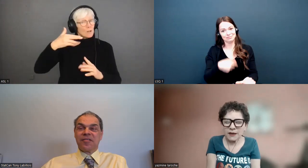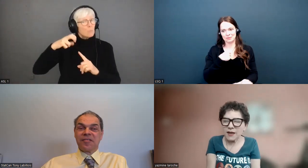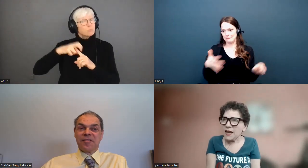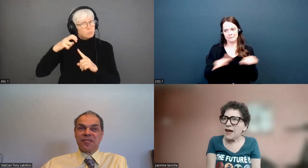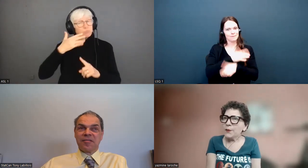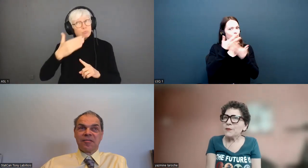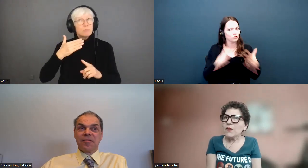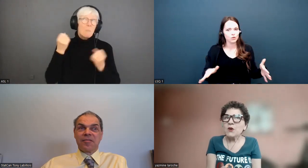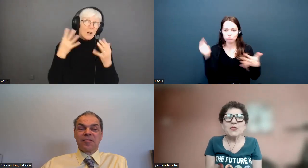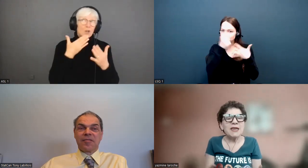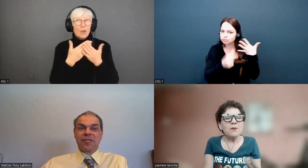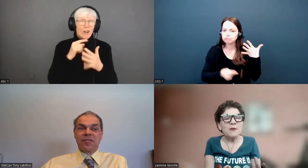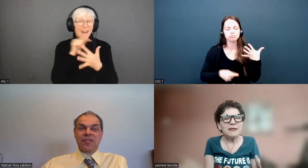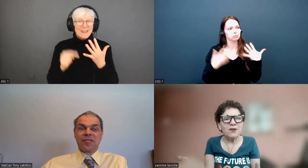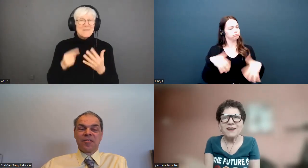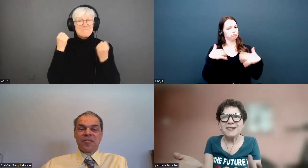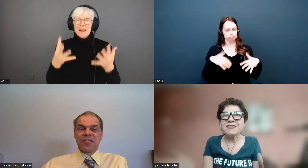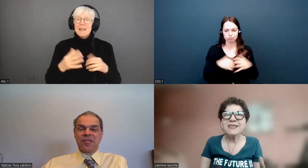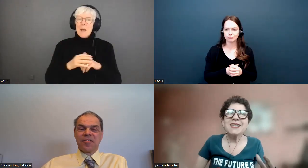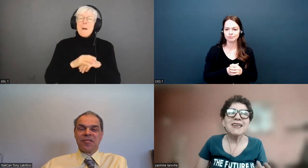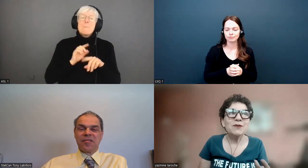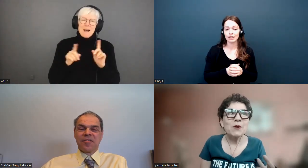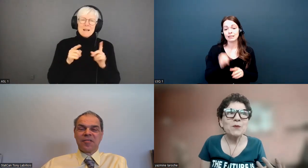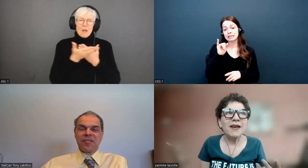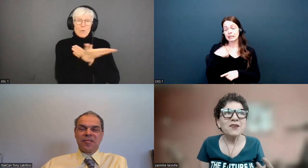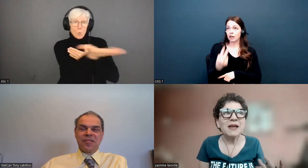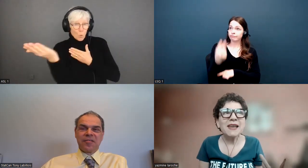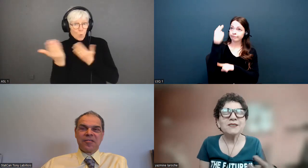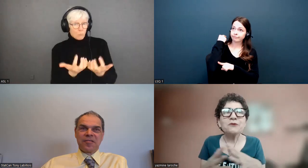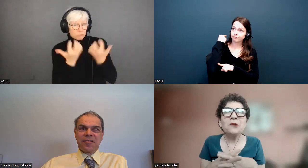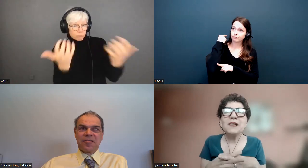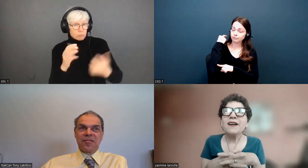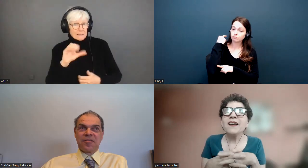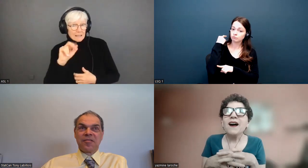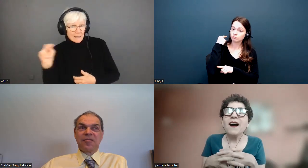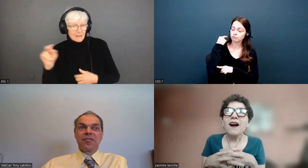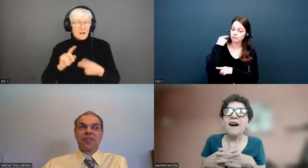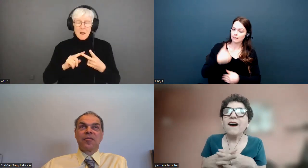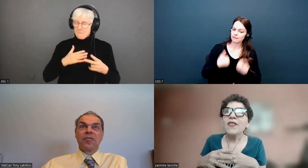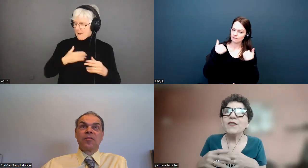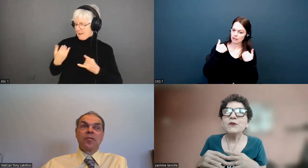but you know thinking about this audience and thinking about my my last role I there's